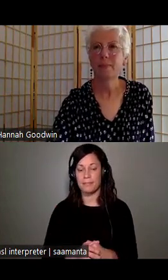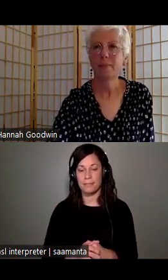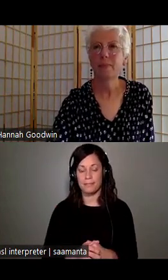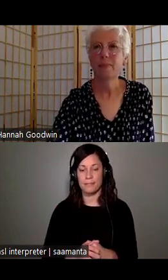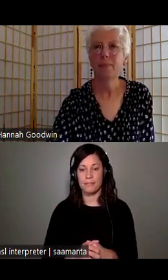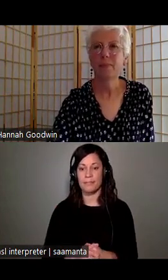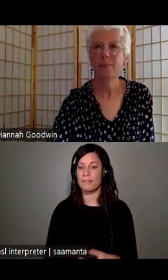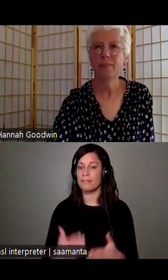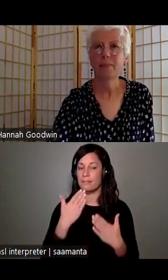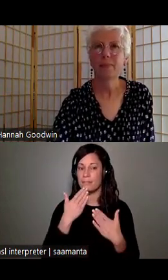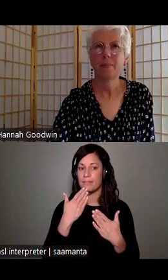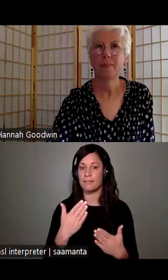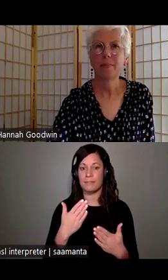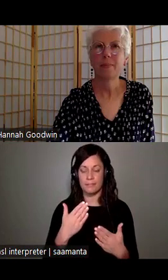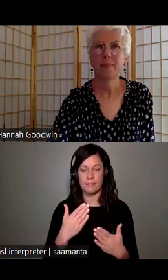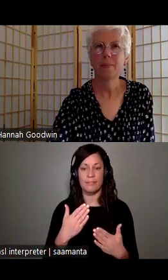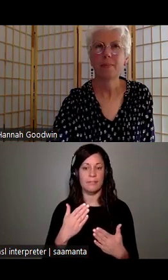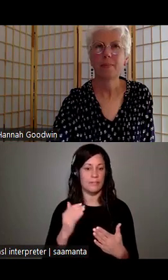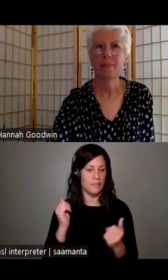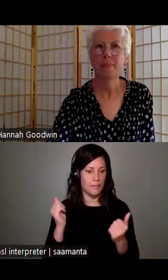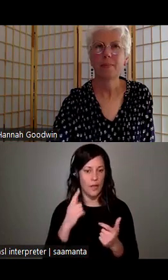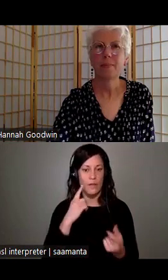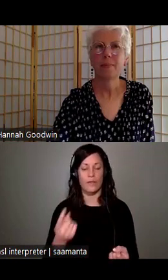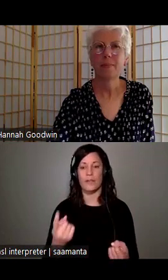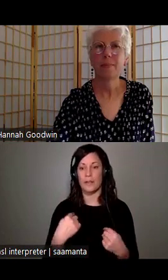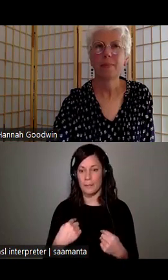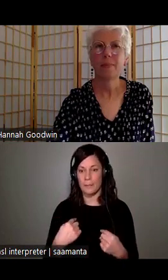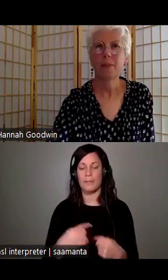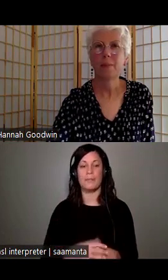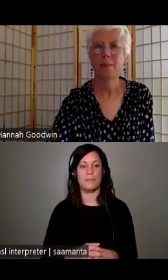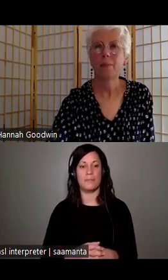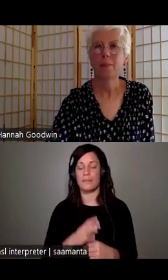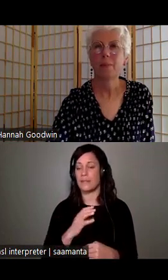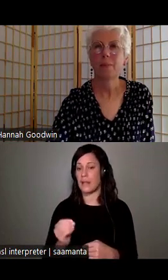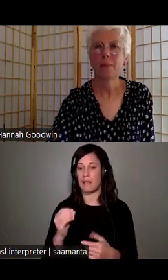Thank you all very, very much for being here. And again, please don't hesitate to reach out